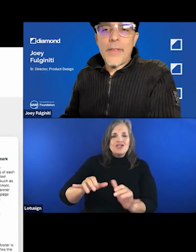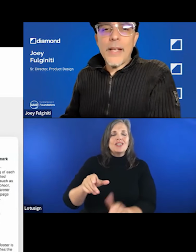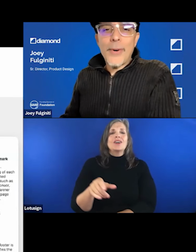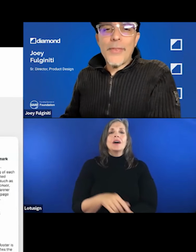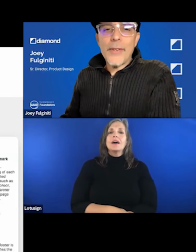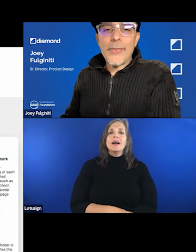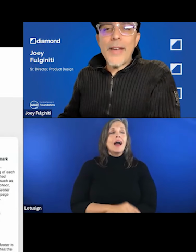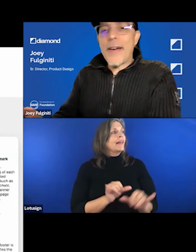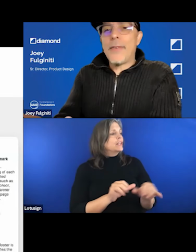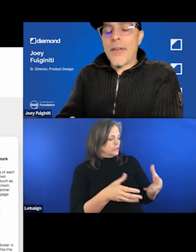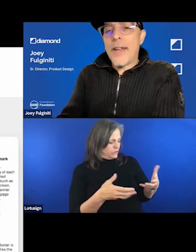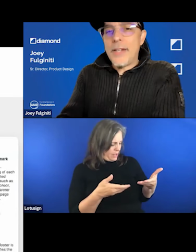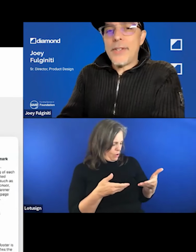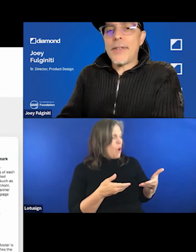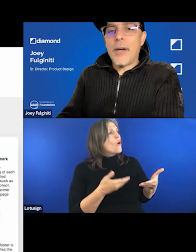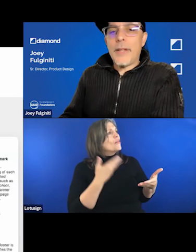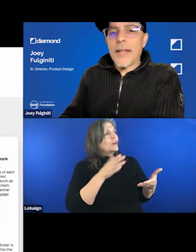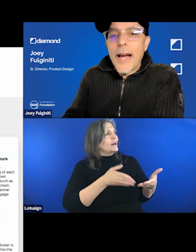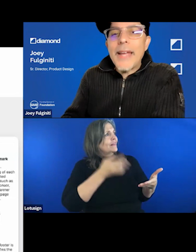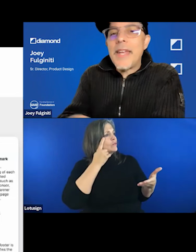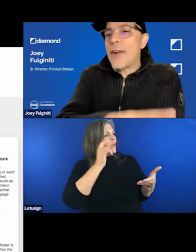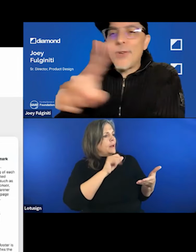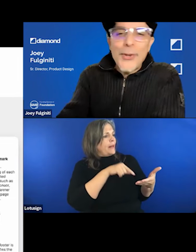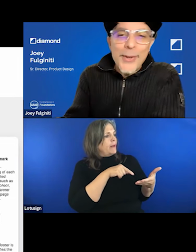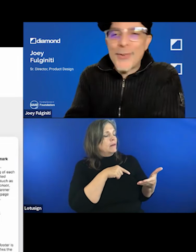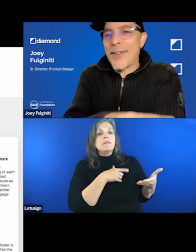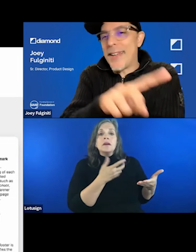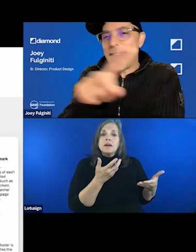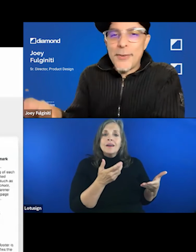think about this I've had I've had an engineer tell me like I never knew where to draw that div